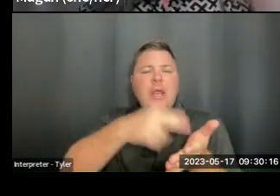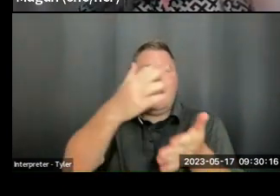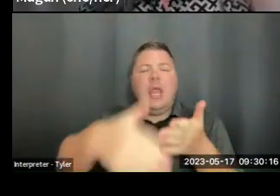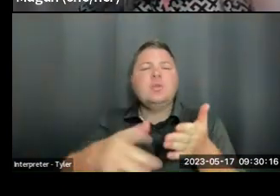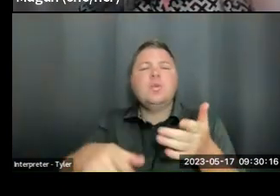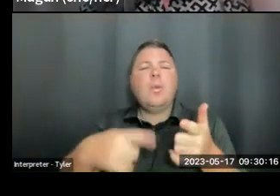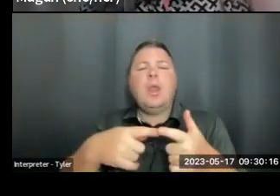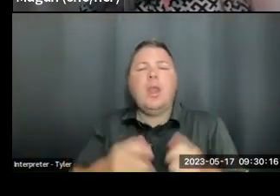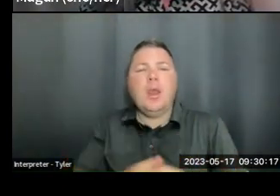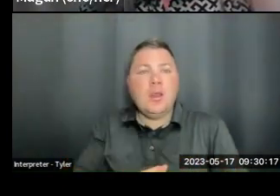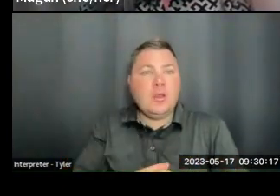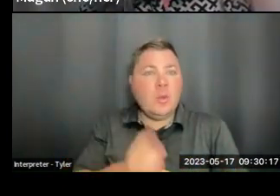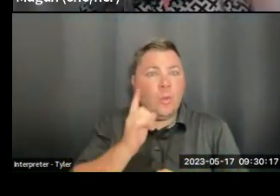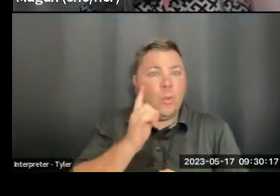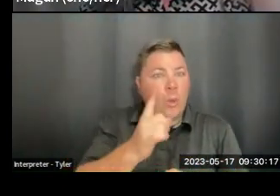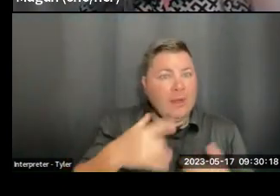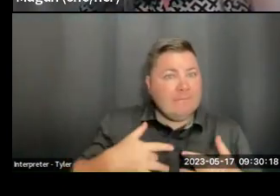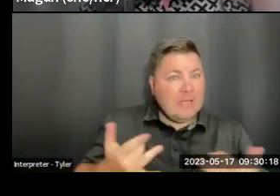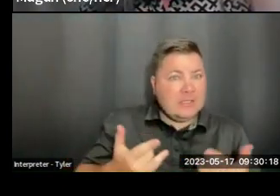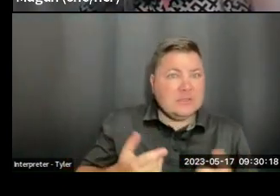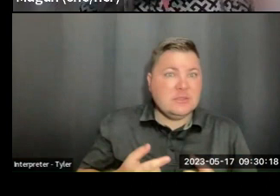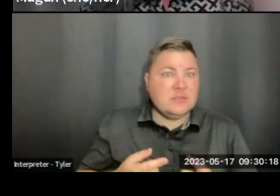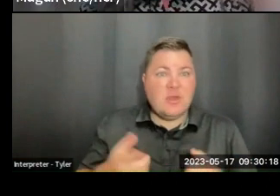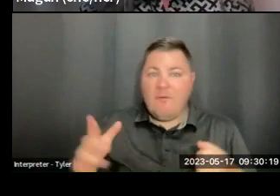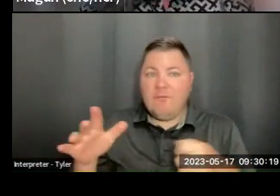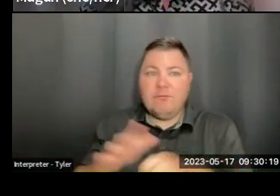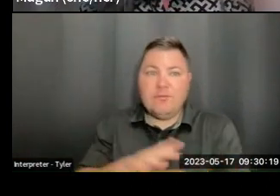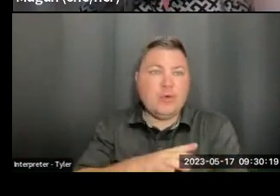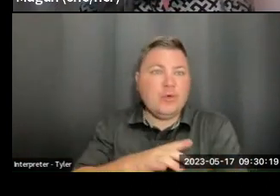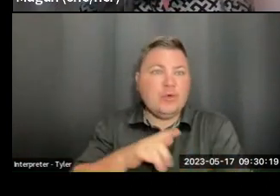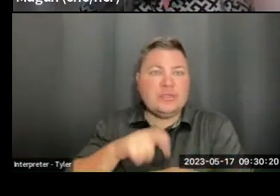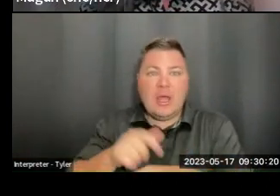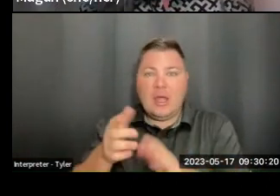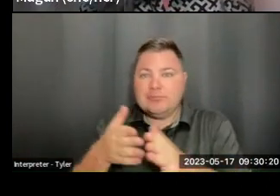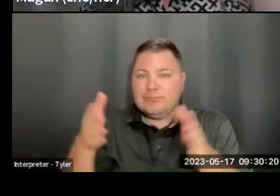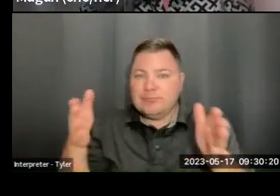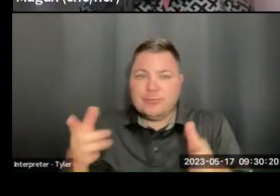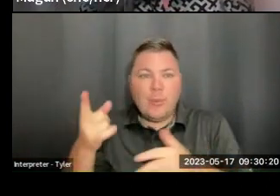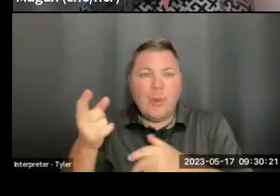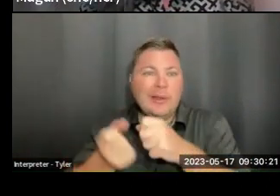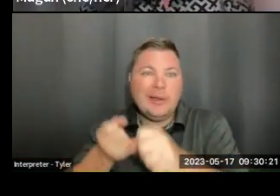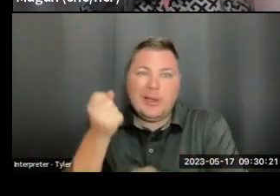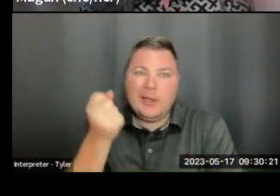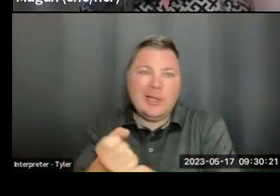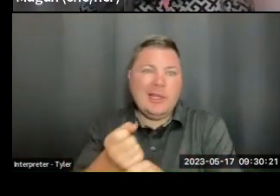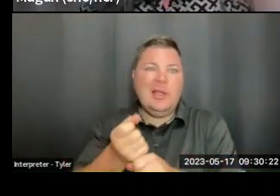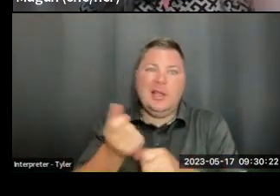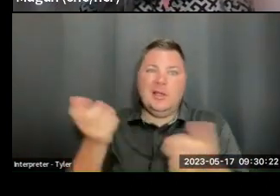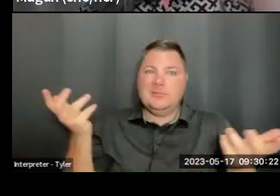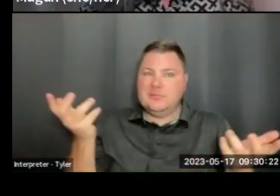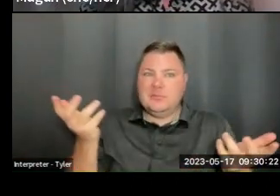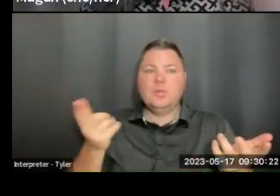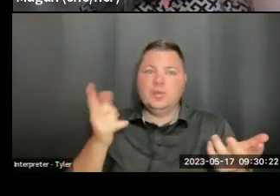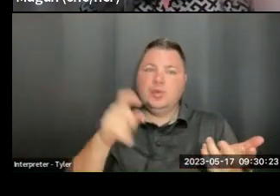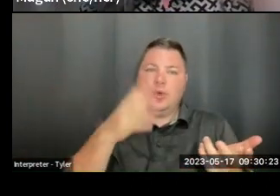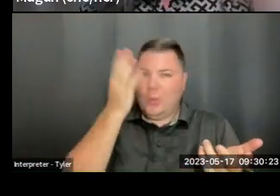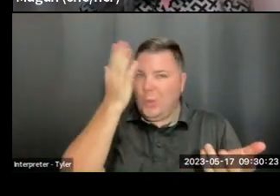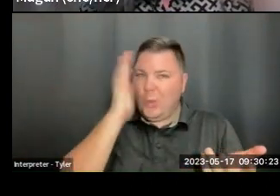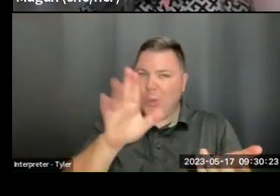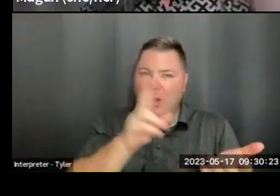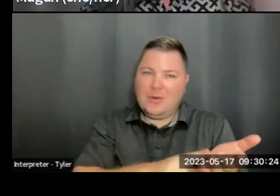Know what's in your contract. When does your contract end? Is it for one event, a full season, a year?